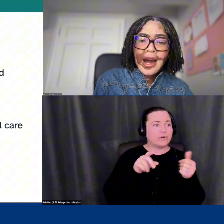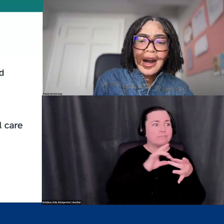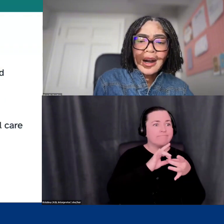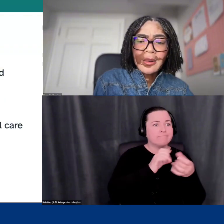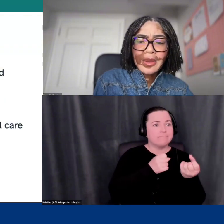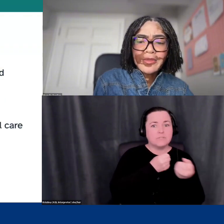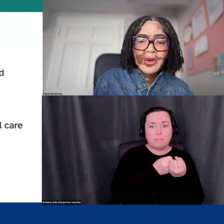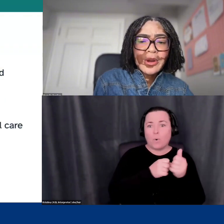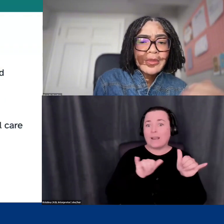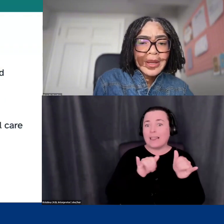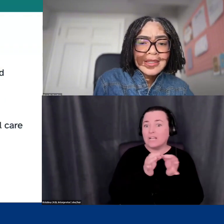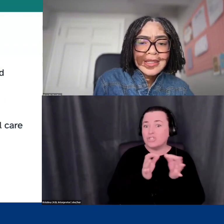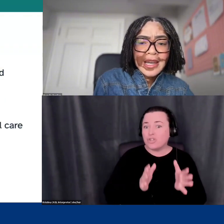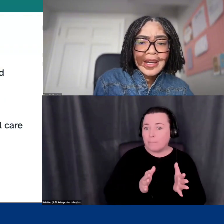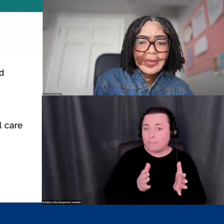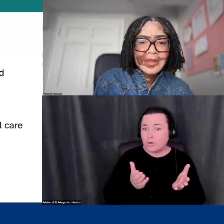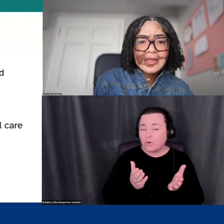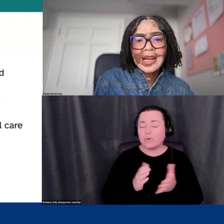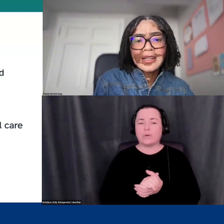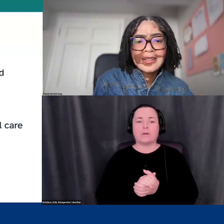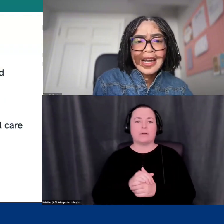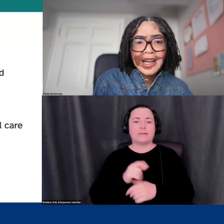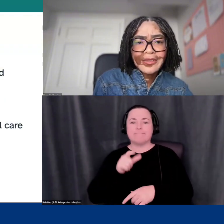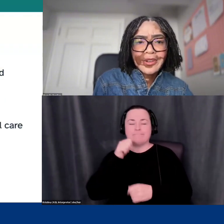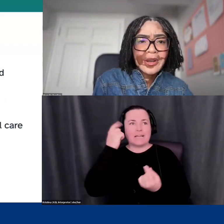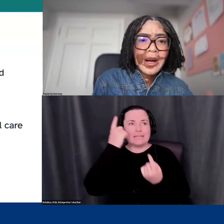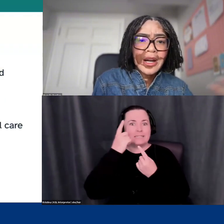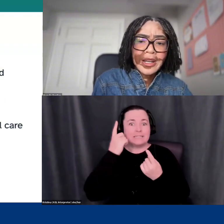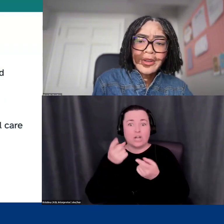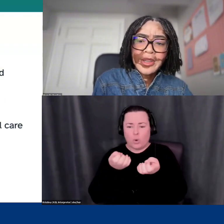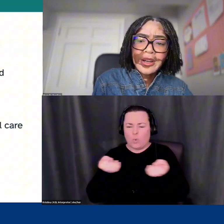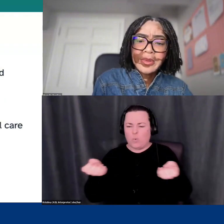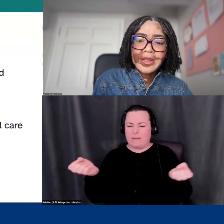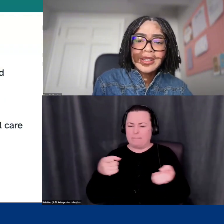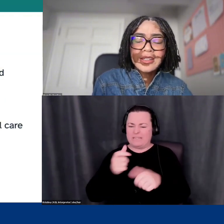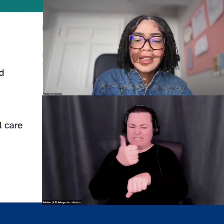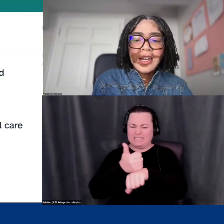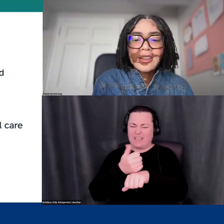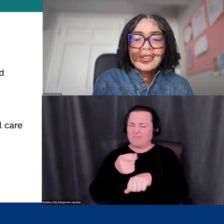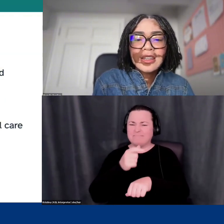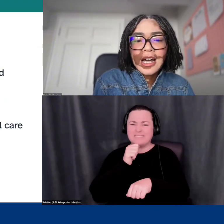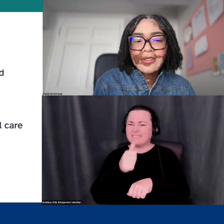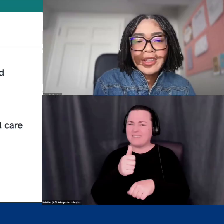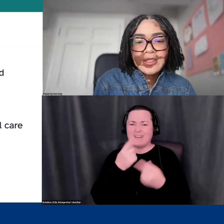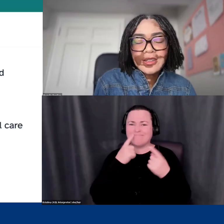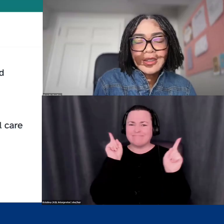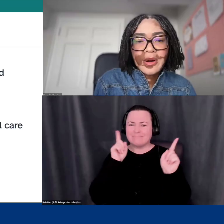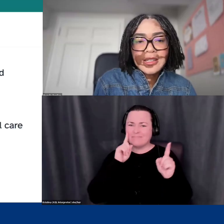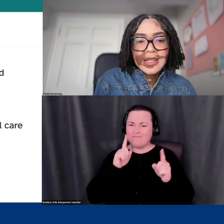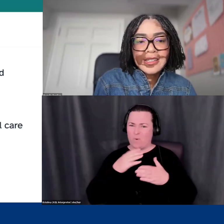if equipment set up is not designed for their body or their abilities. there's a lot of things in the process